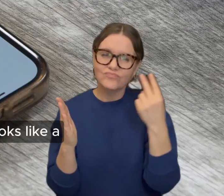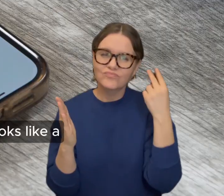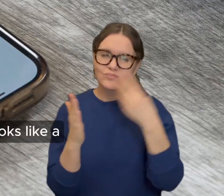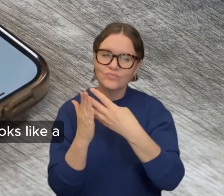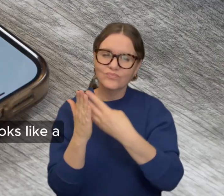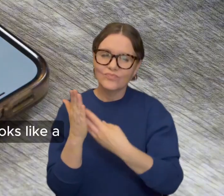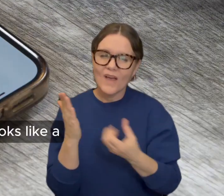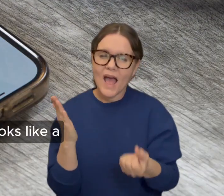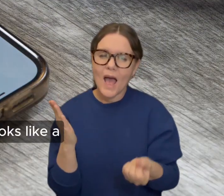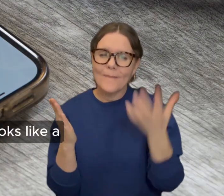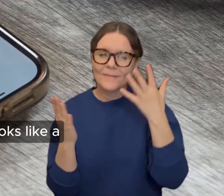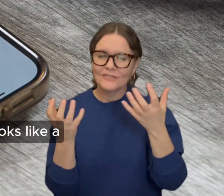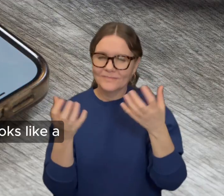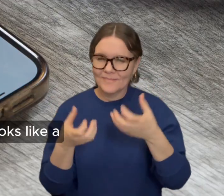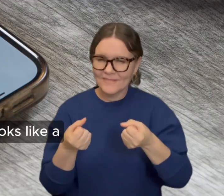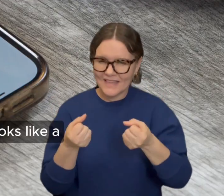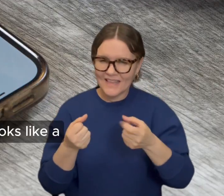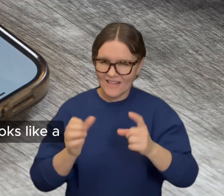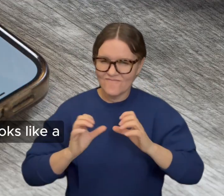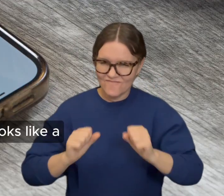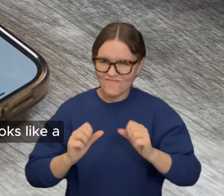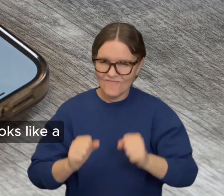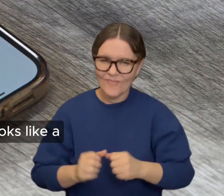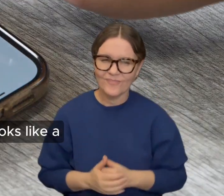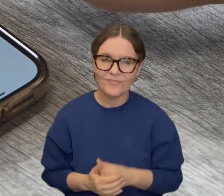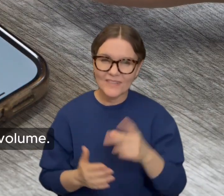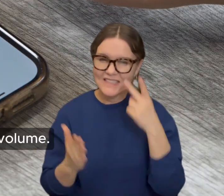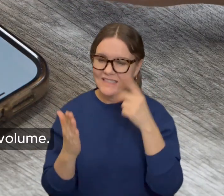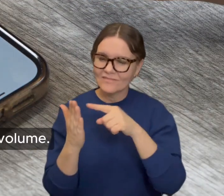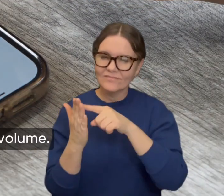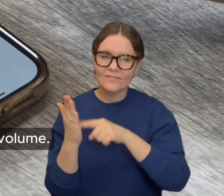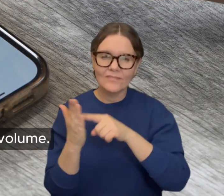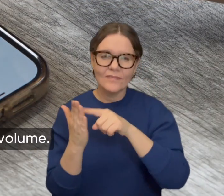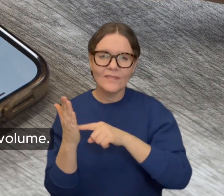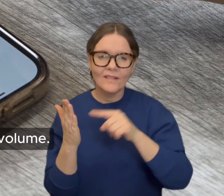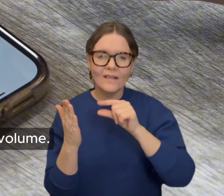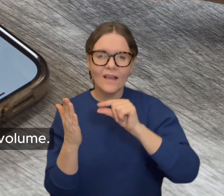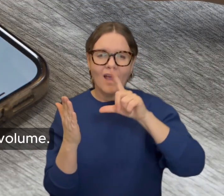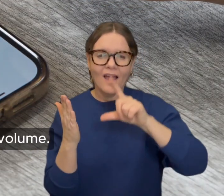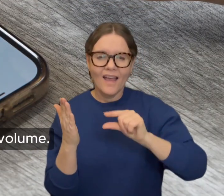if you hit that top button that looks like a bar graph it allows you to add your milk